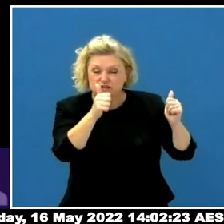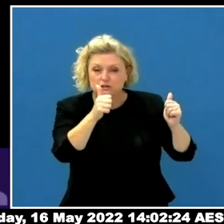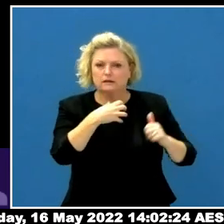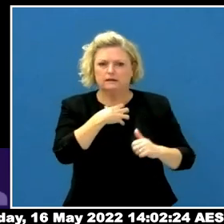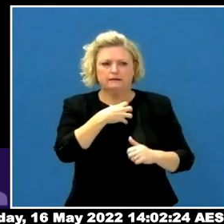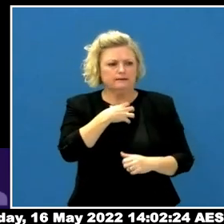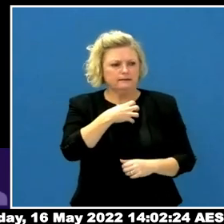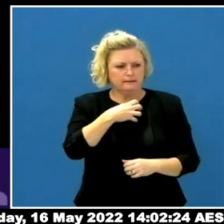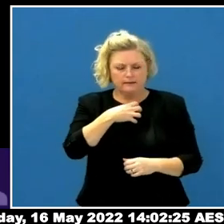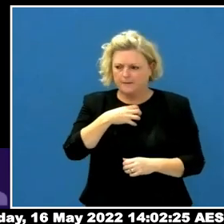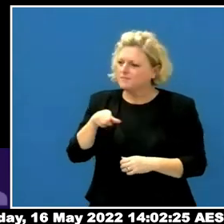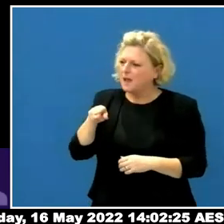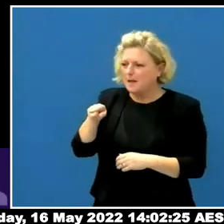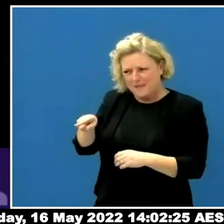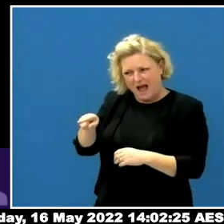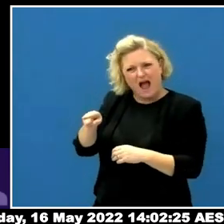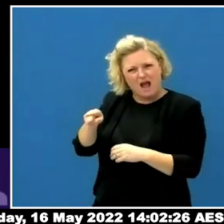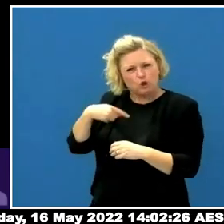couple of years. LILLY: Yes, that was nine.